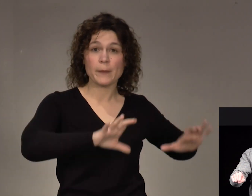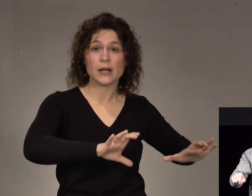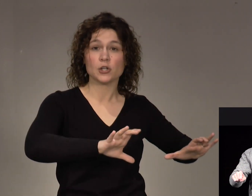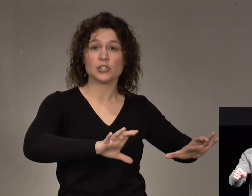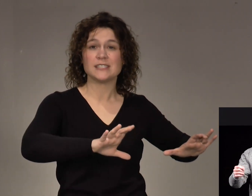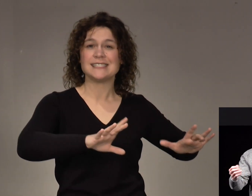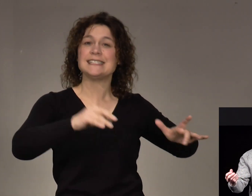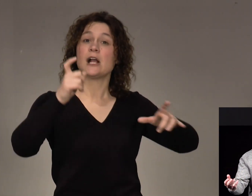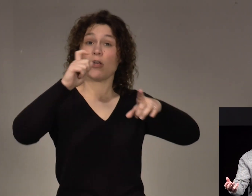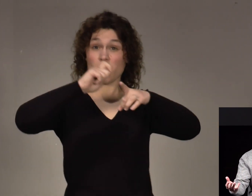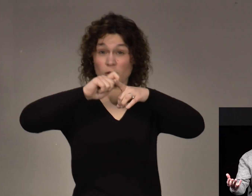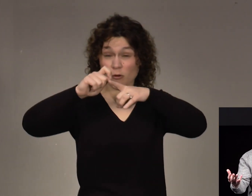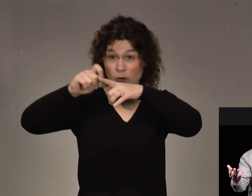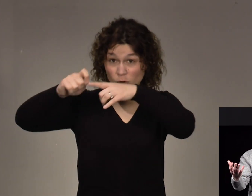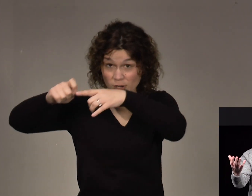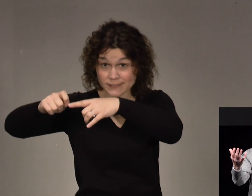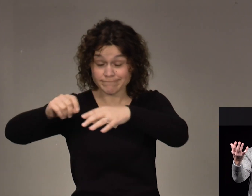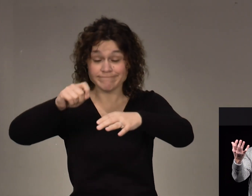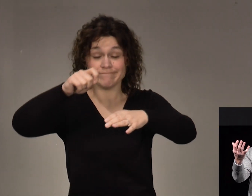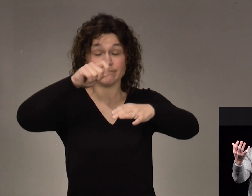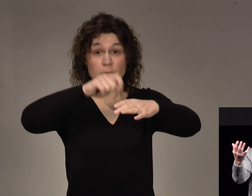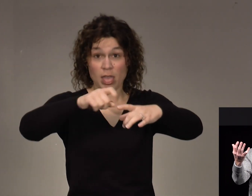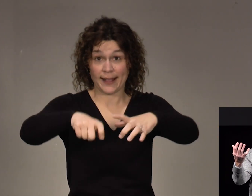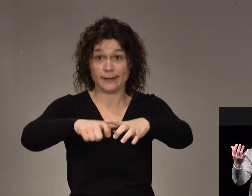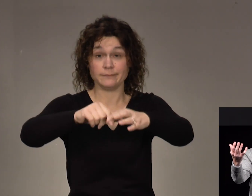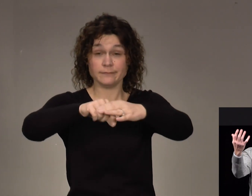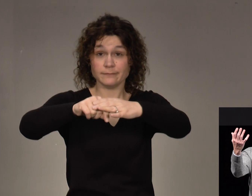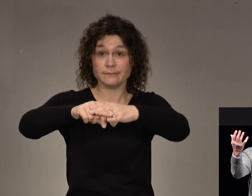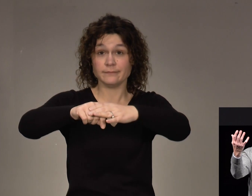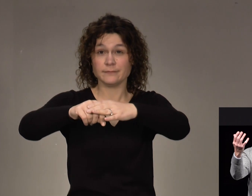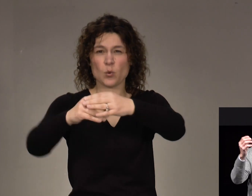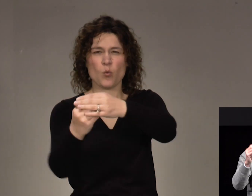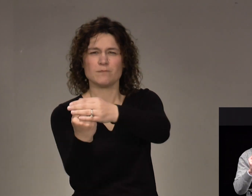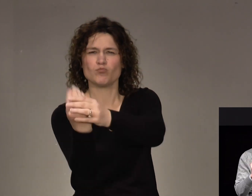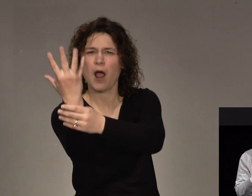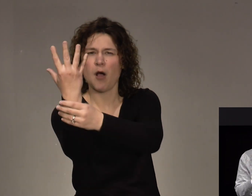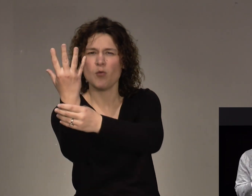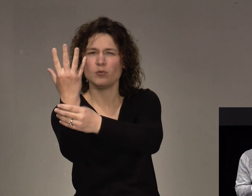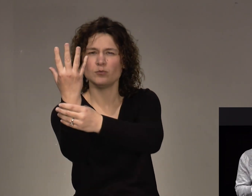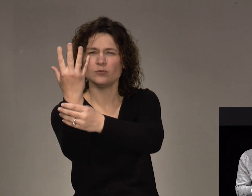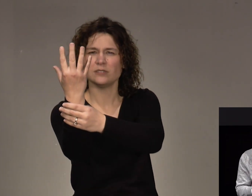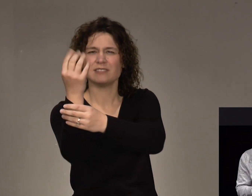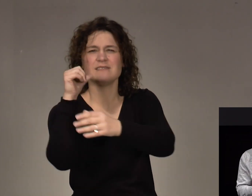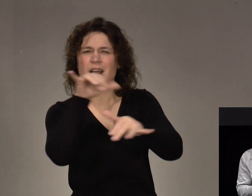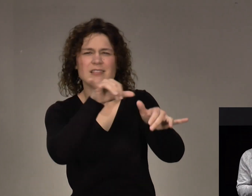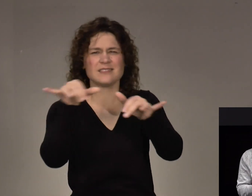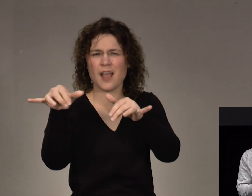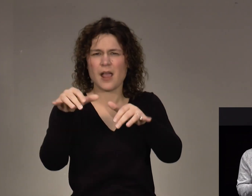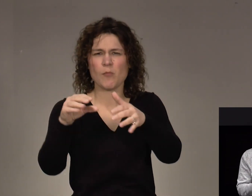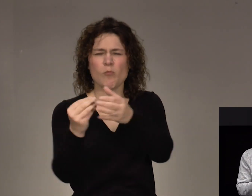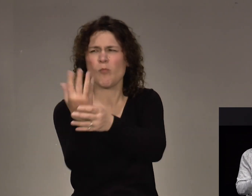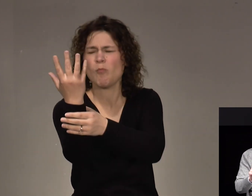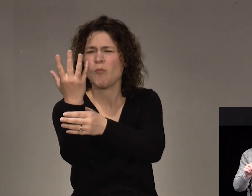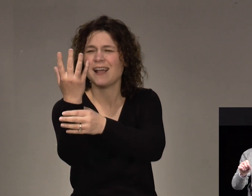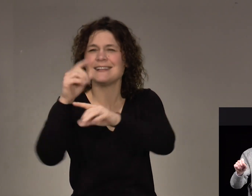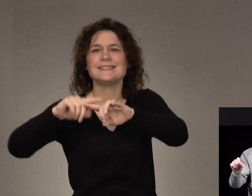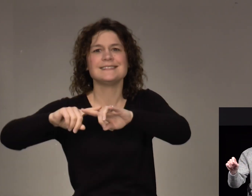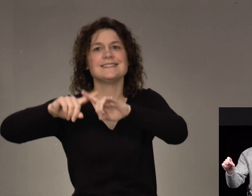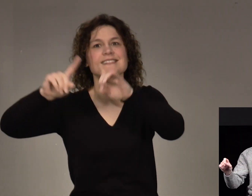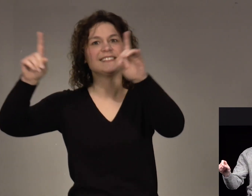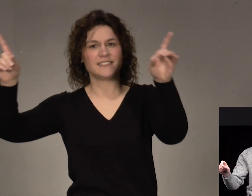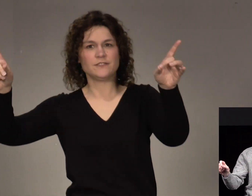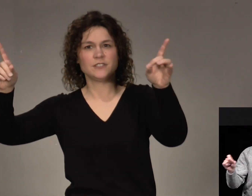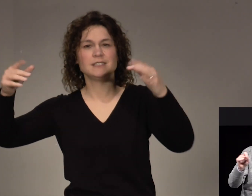planted, what sprouts is not a kernel but a stalk! And there are different bodies